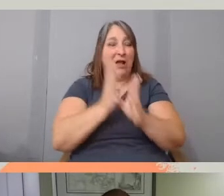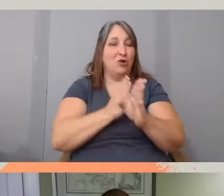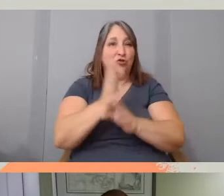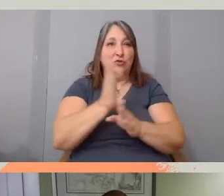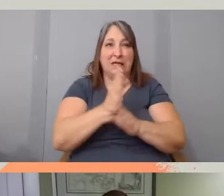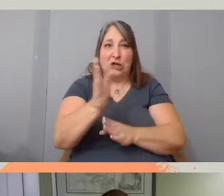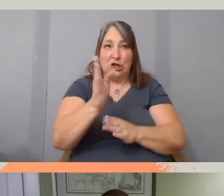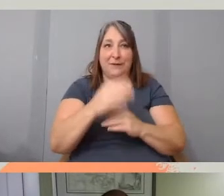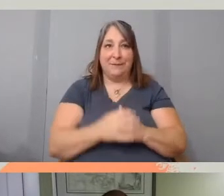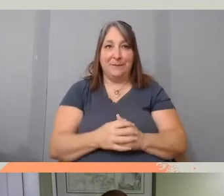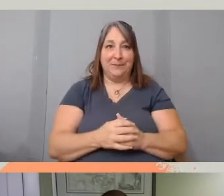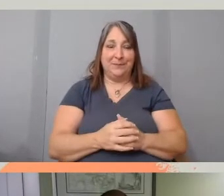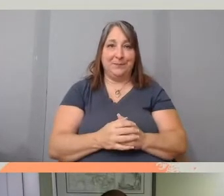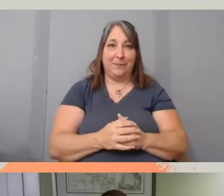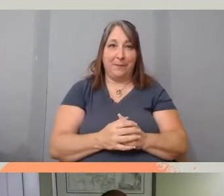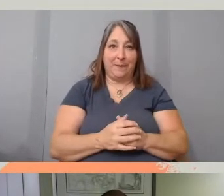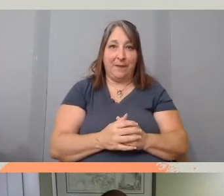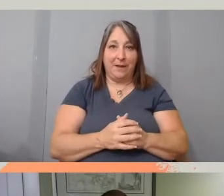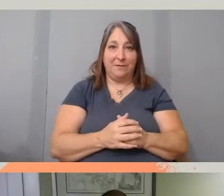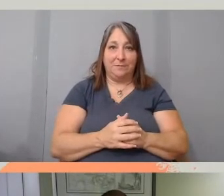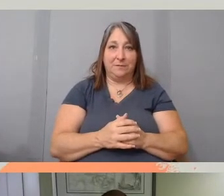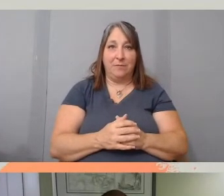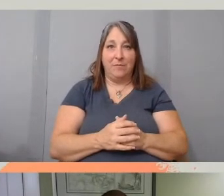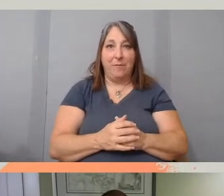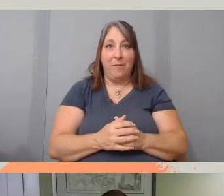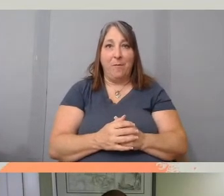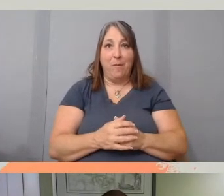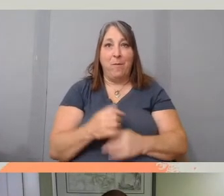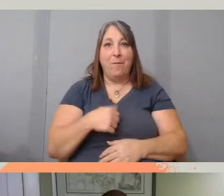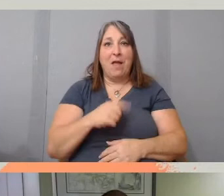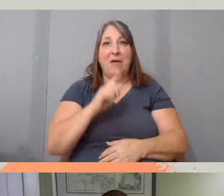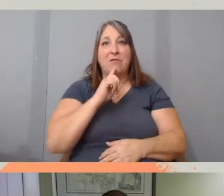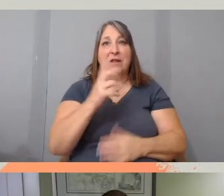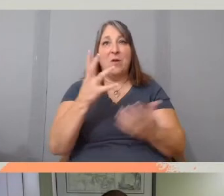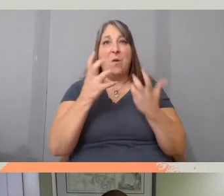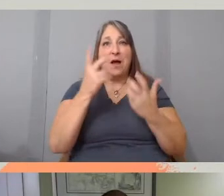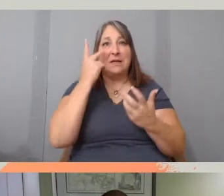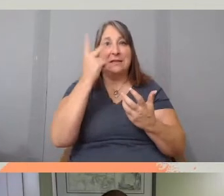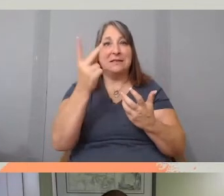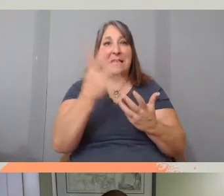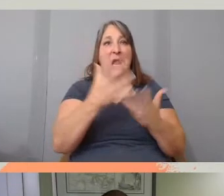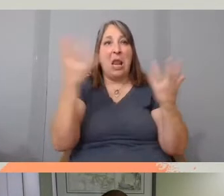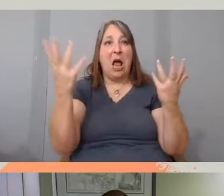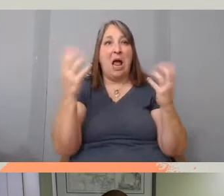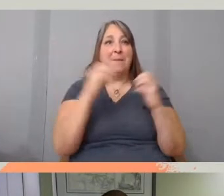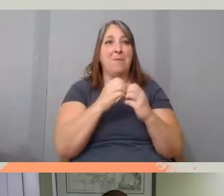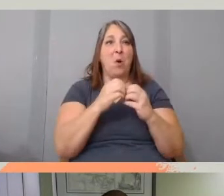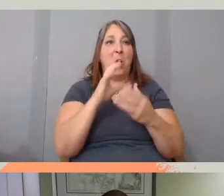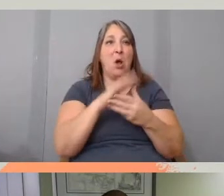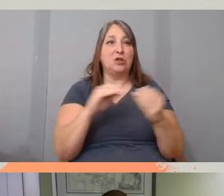And I just really wanna see a lot more stories like made by us.